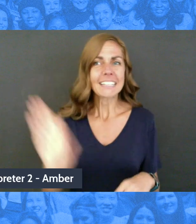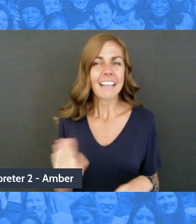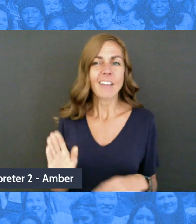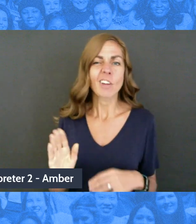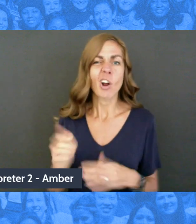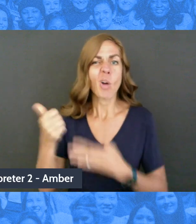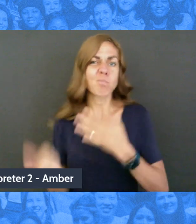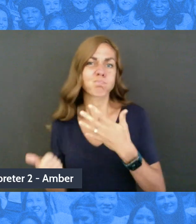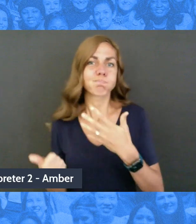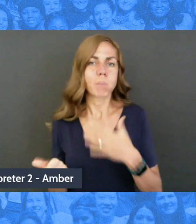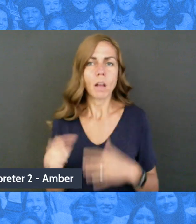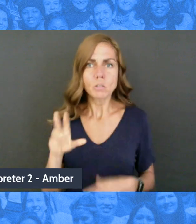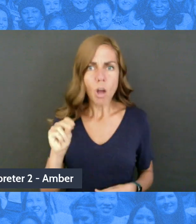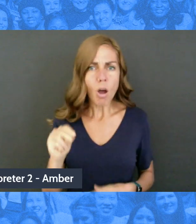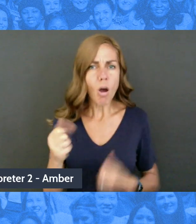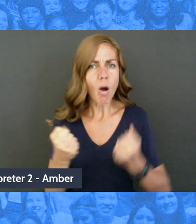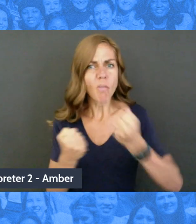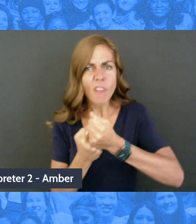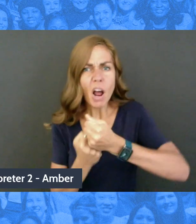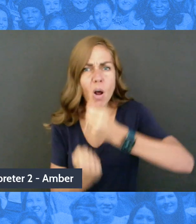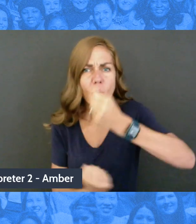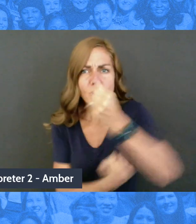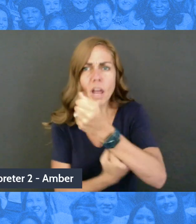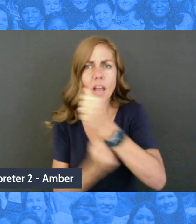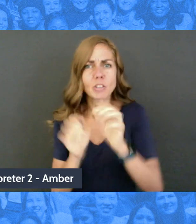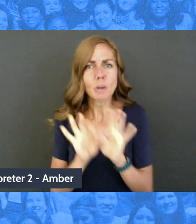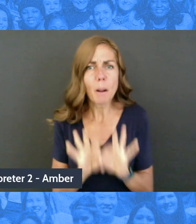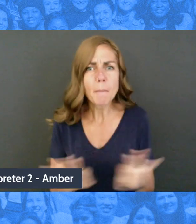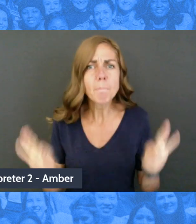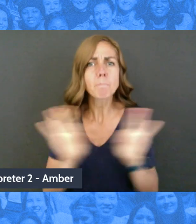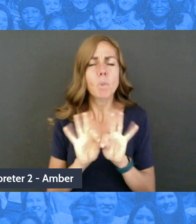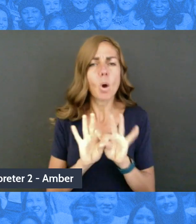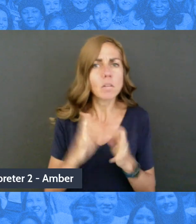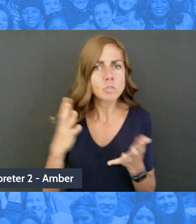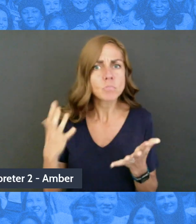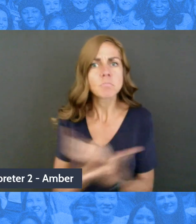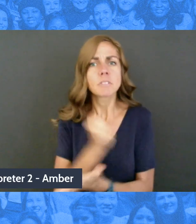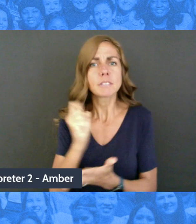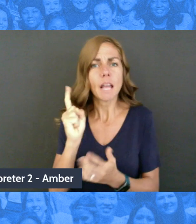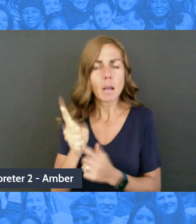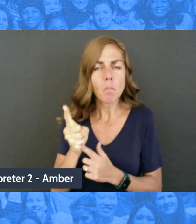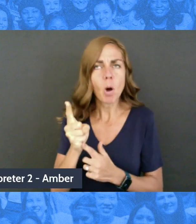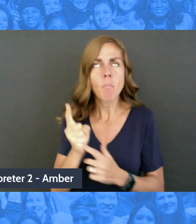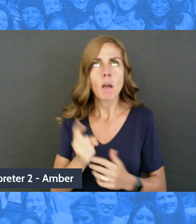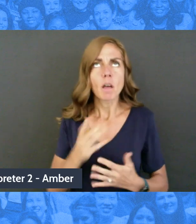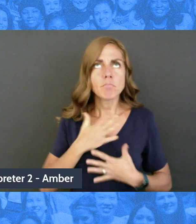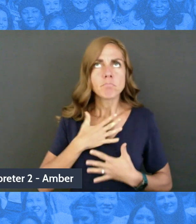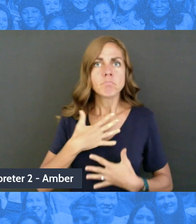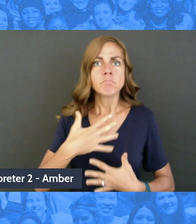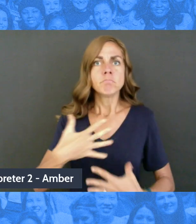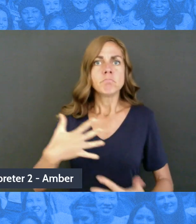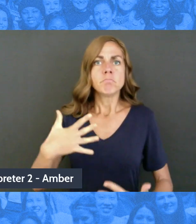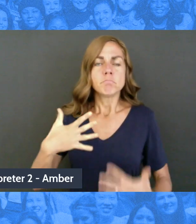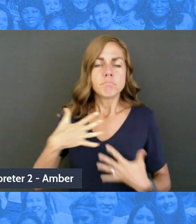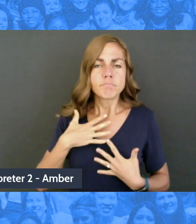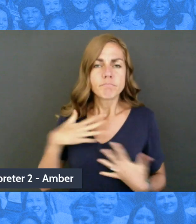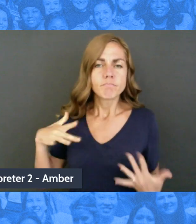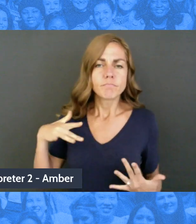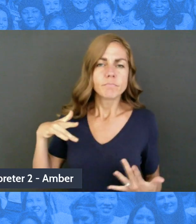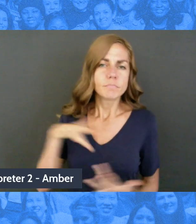it's foundational to take a moment to be with yourself, to connect to yourself, connect with your breath.